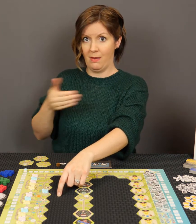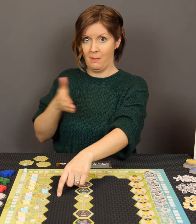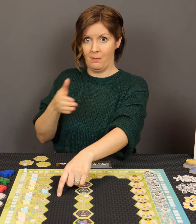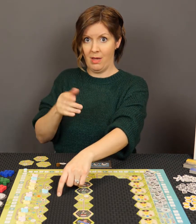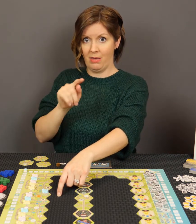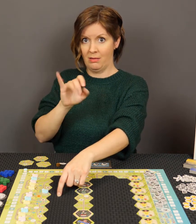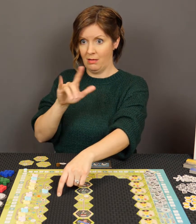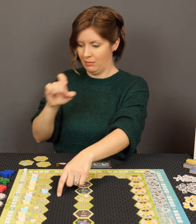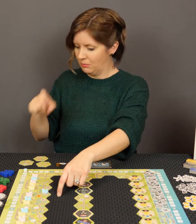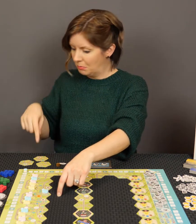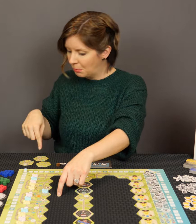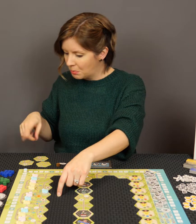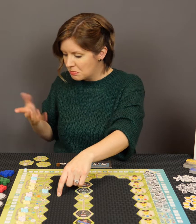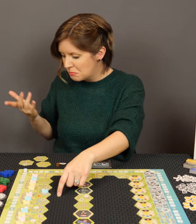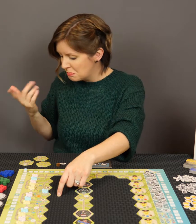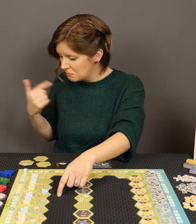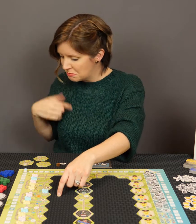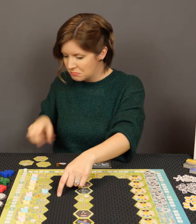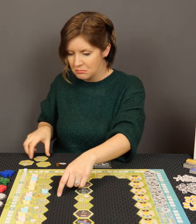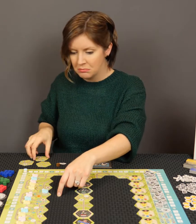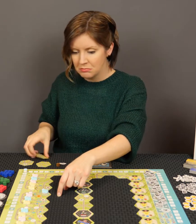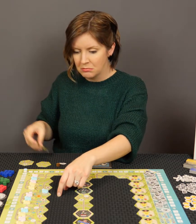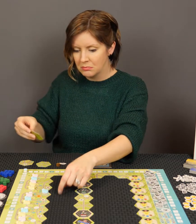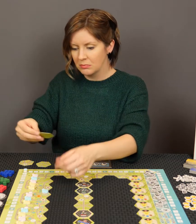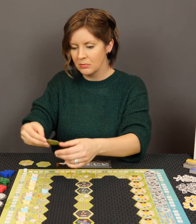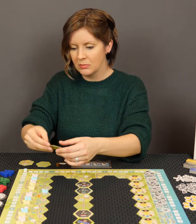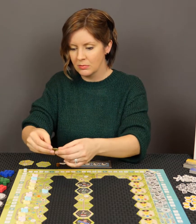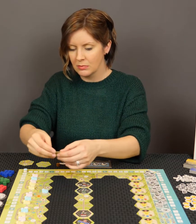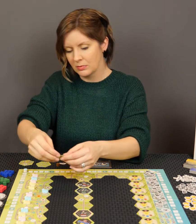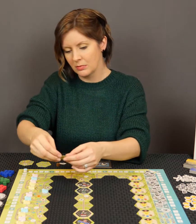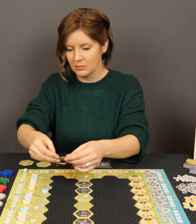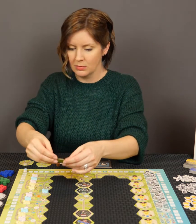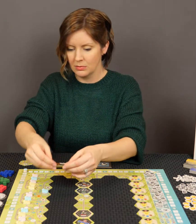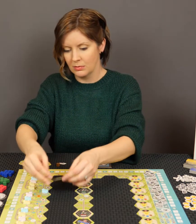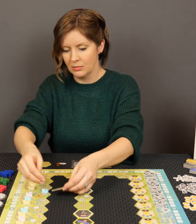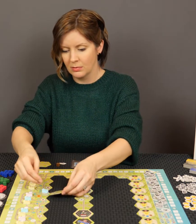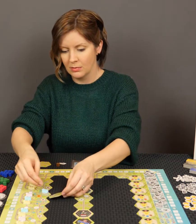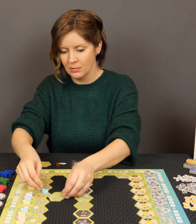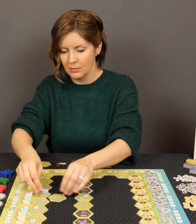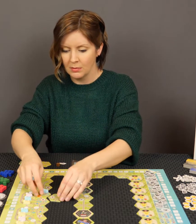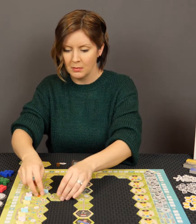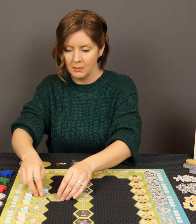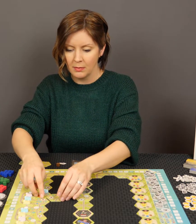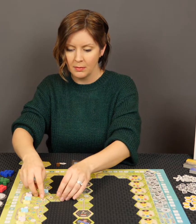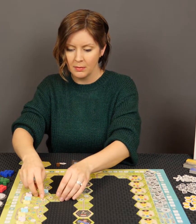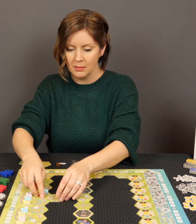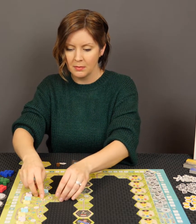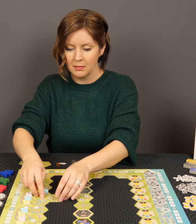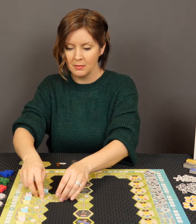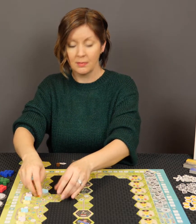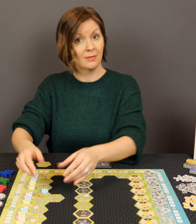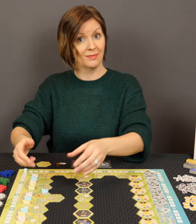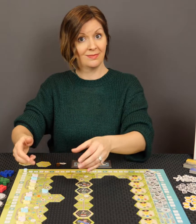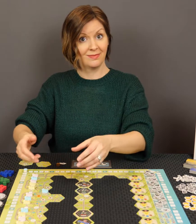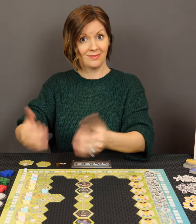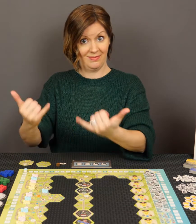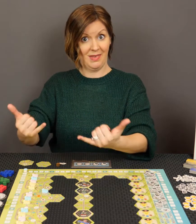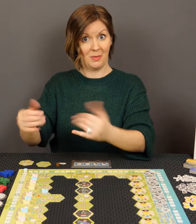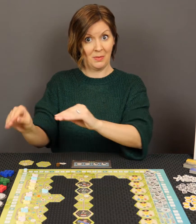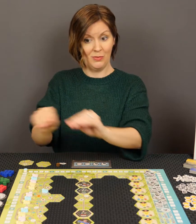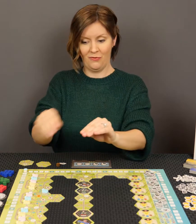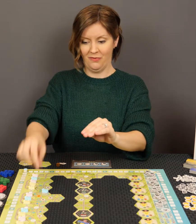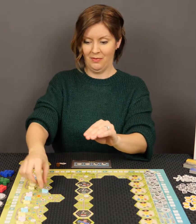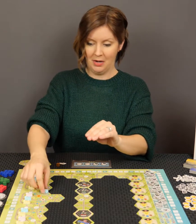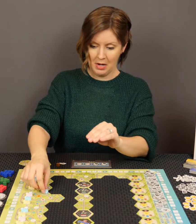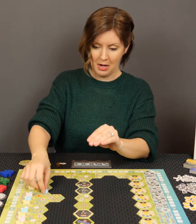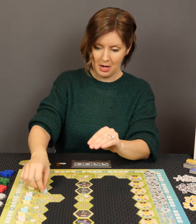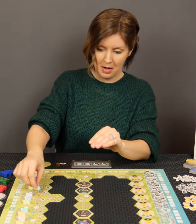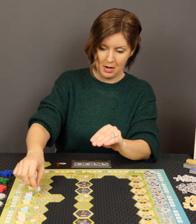So I need 1 of my path tiles, and you just pick 1, put it down on the board, and now